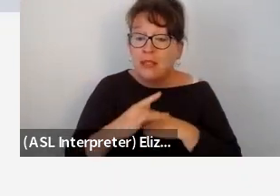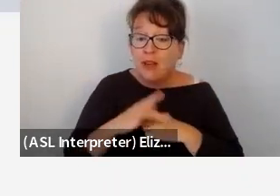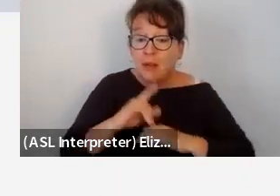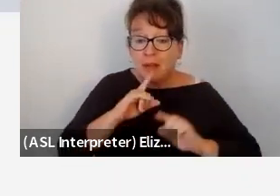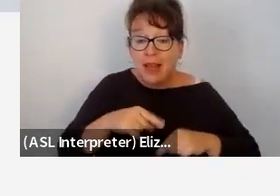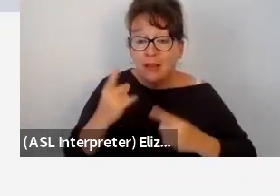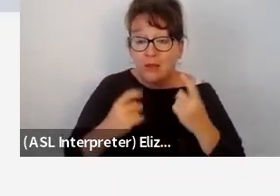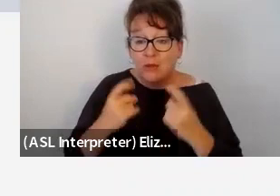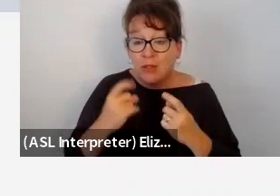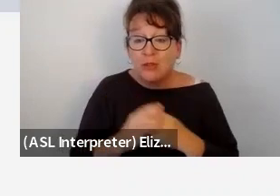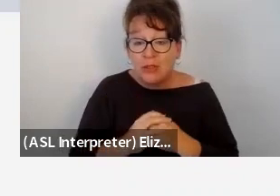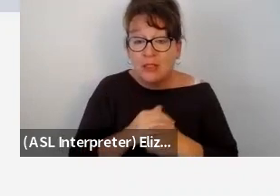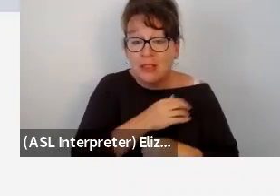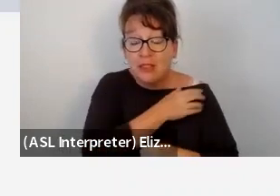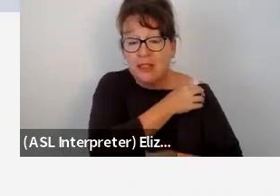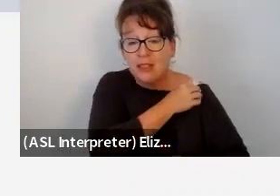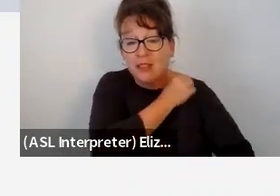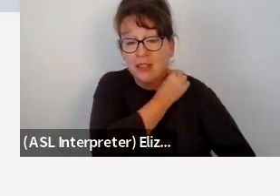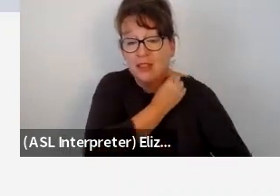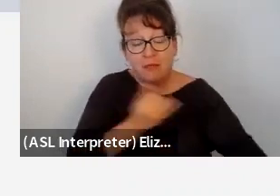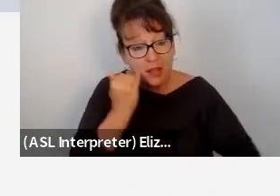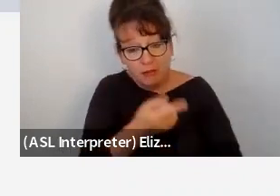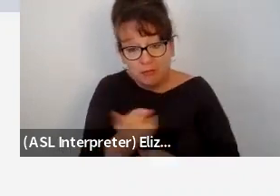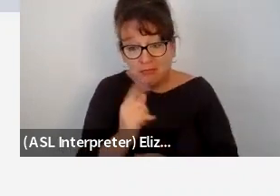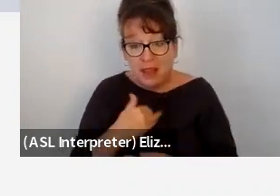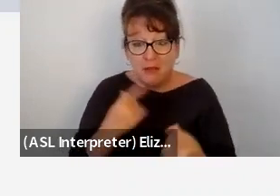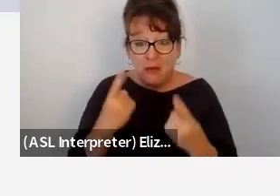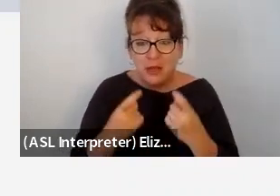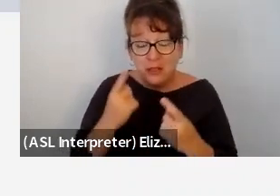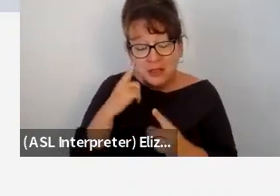how are areas with air toxics concerns defined. Again, we're